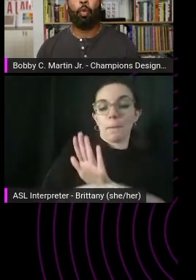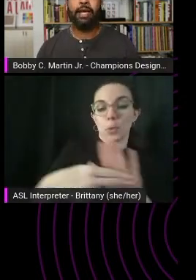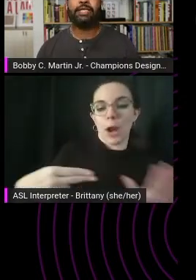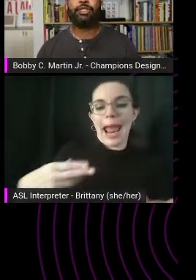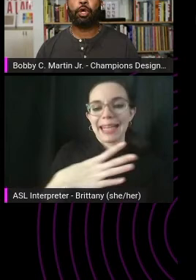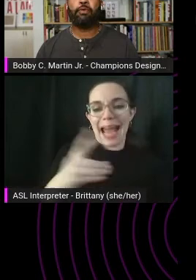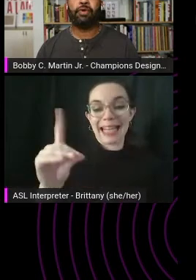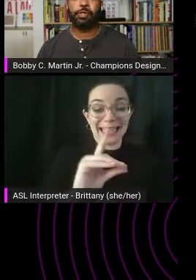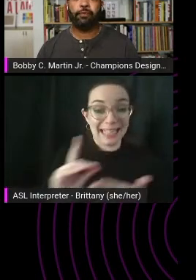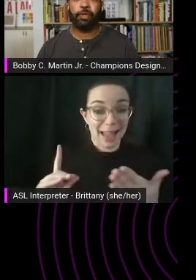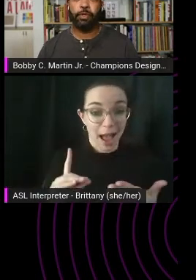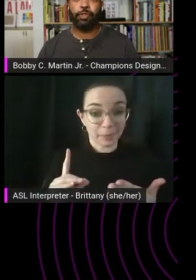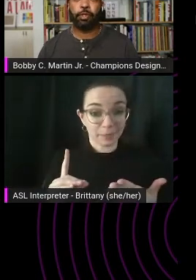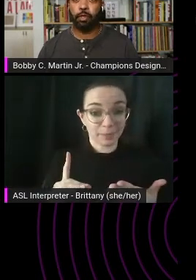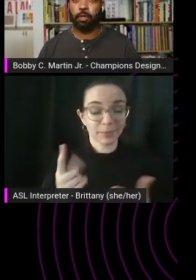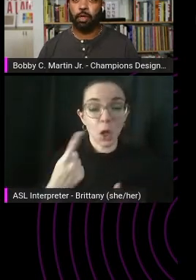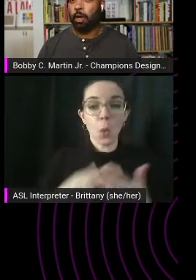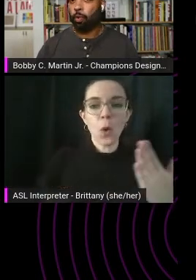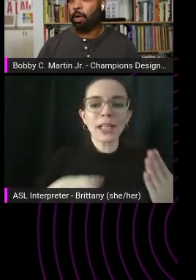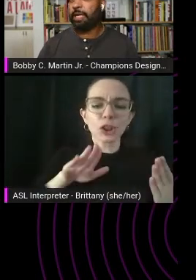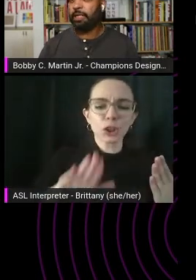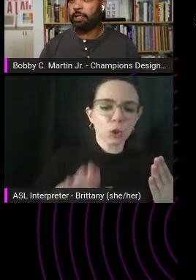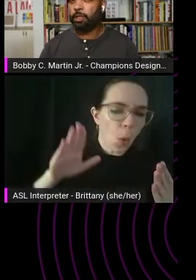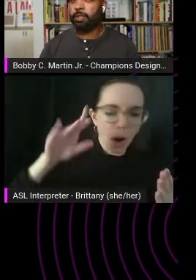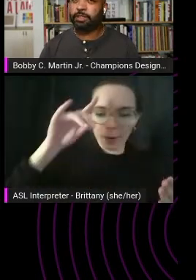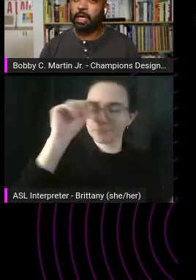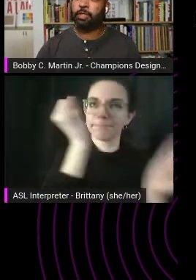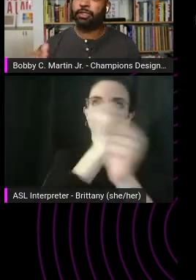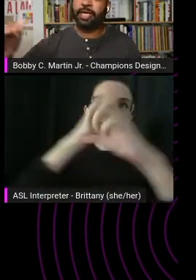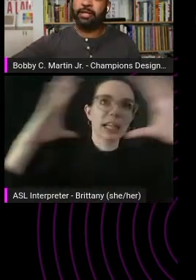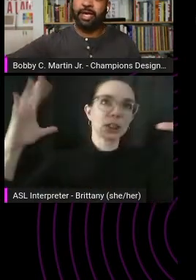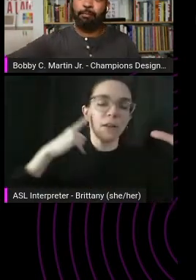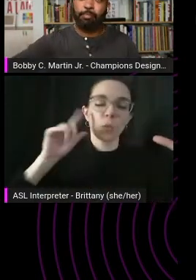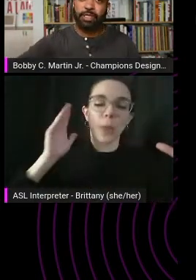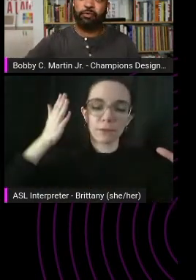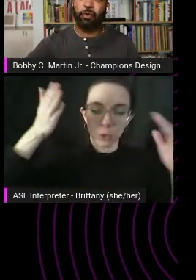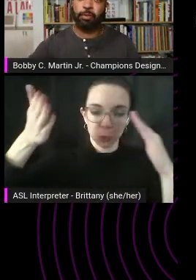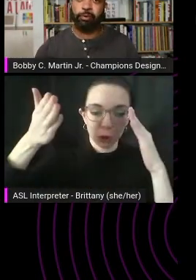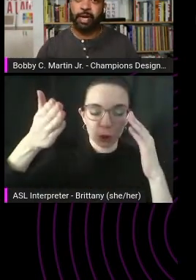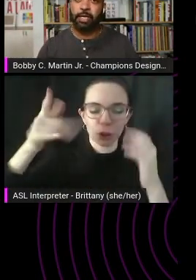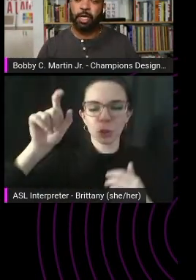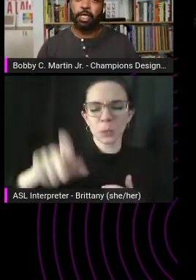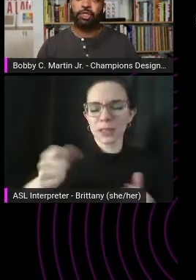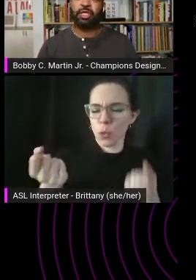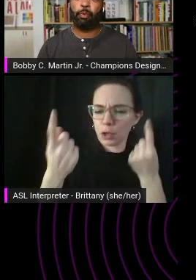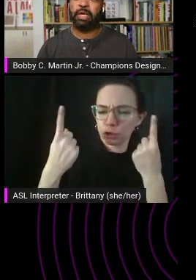What is your vision for the future? What we need to do is understand the ambition for the brand so that we